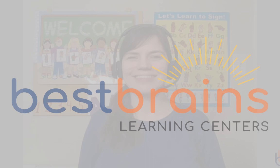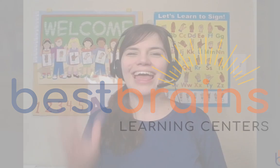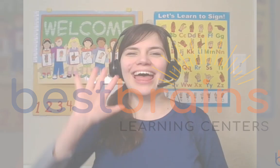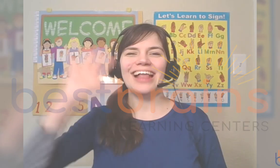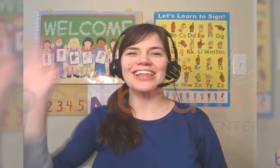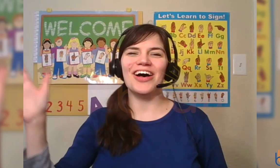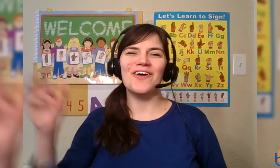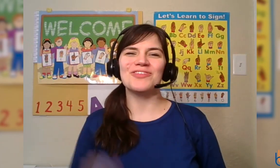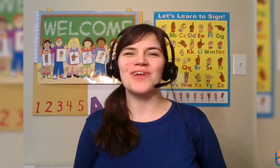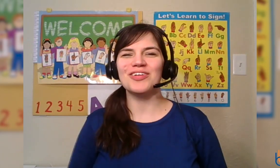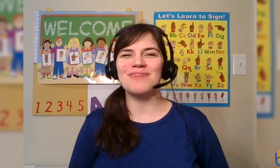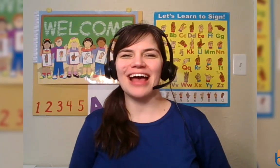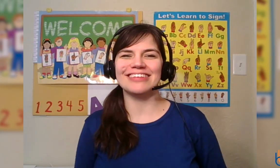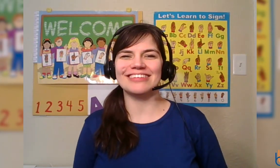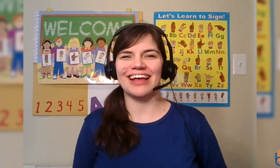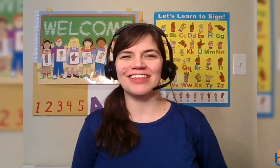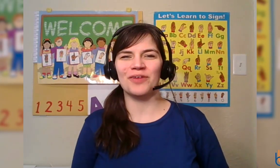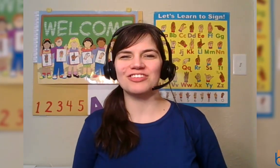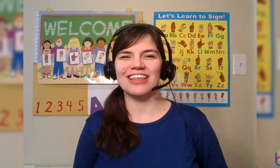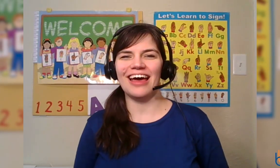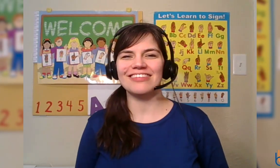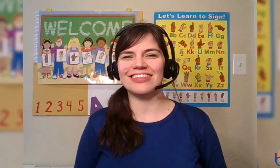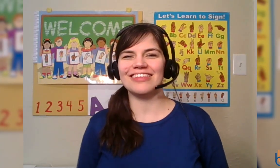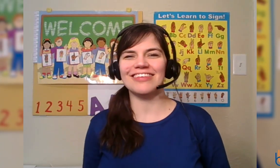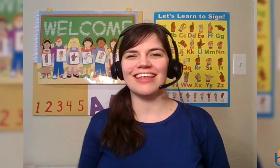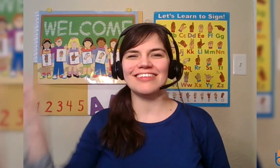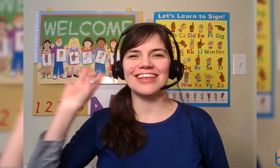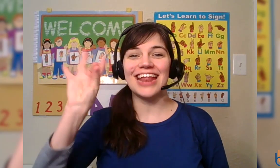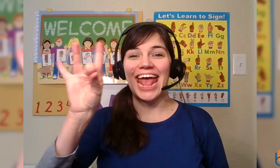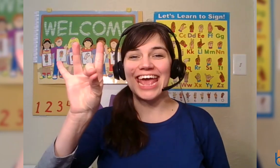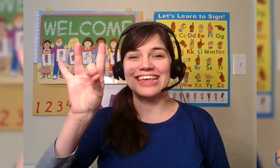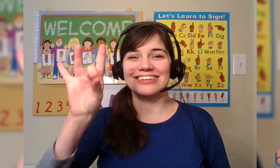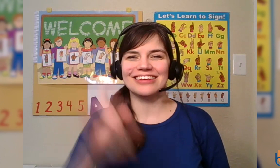Hello and welcome back to sign language class. This is lesson 8.